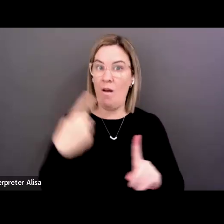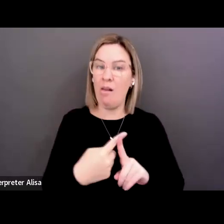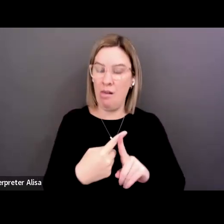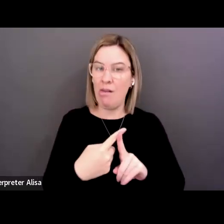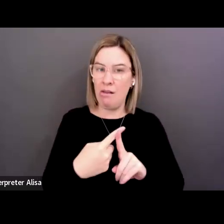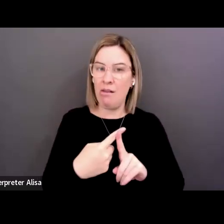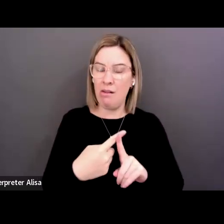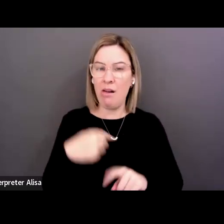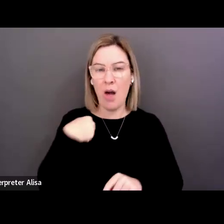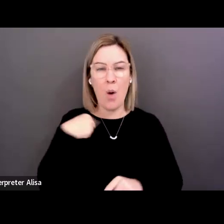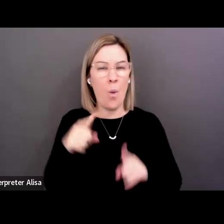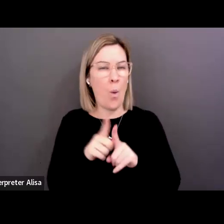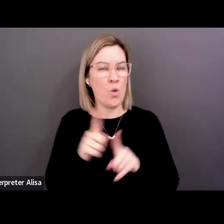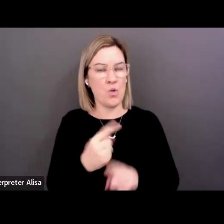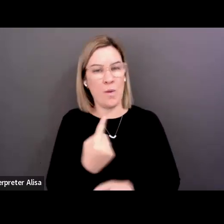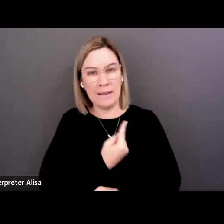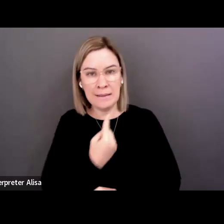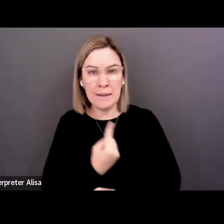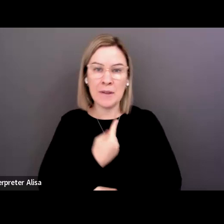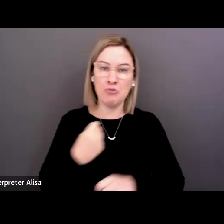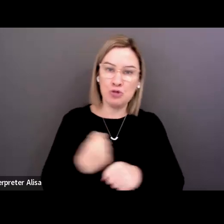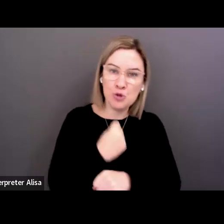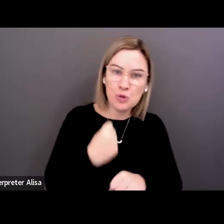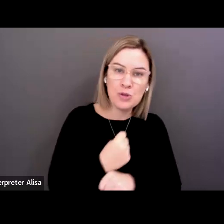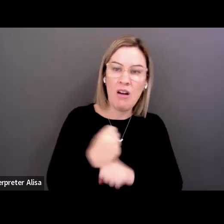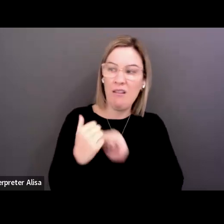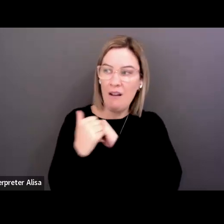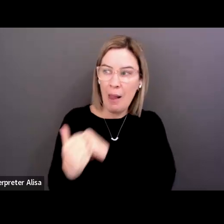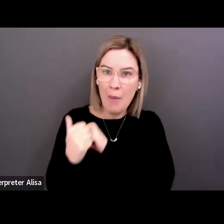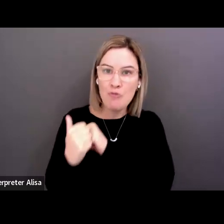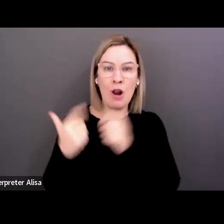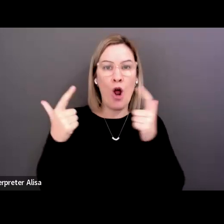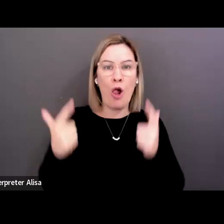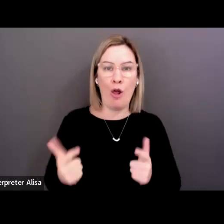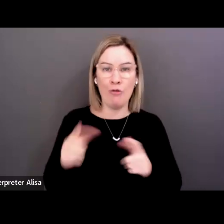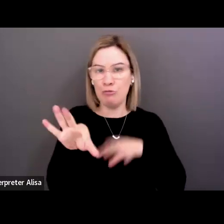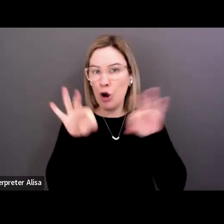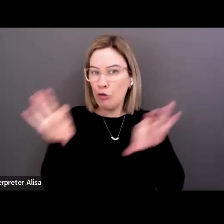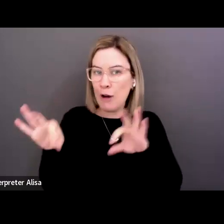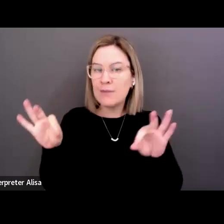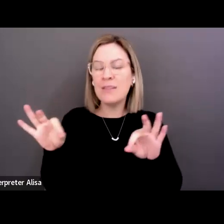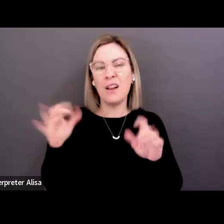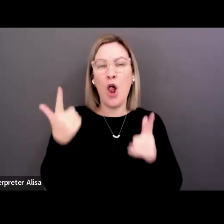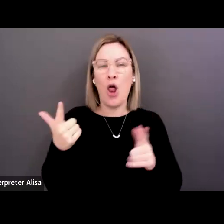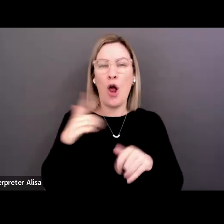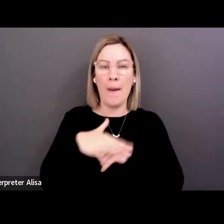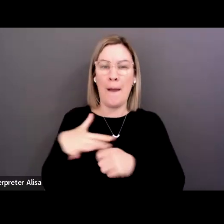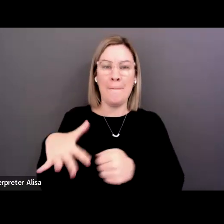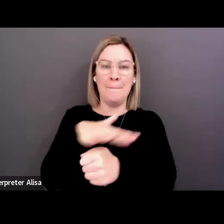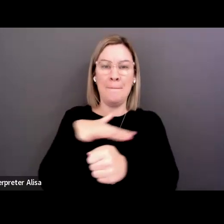jumper. And also a smile on my face. And yes, I'm coming today as a co-instigator of A Climate for Art, that we have worked on for a while. I also